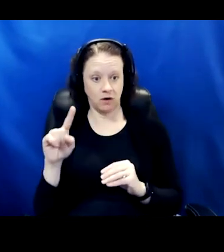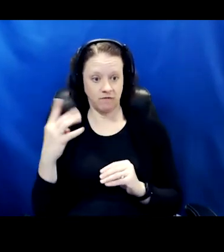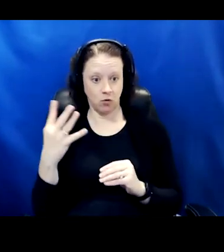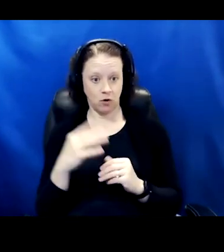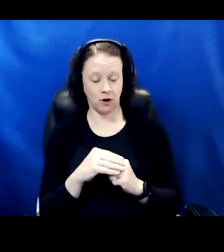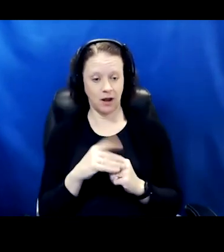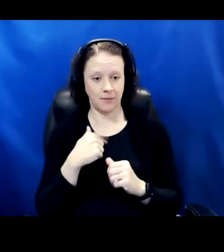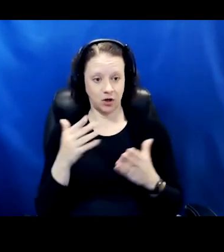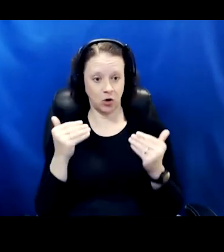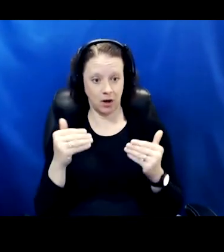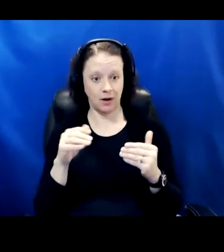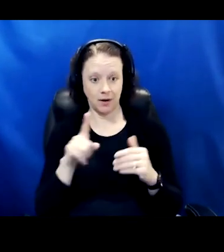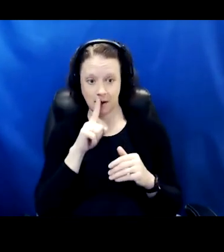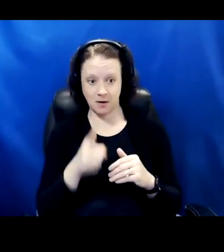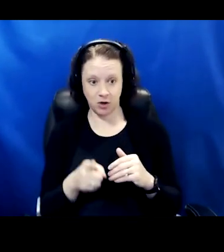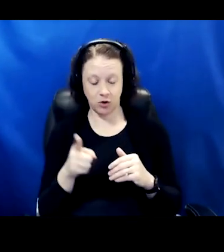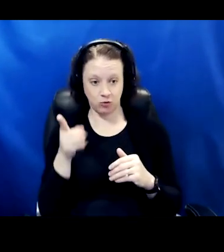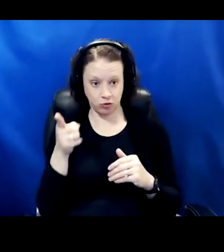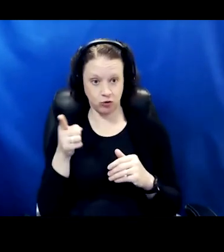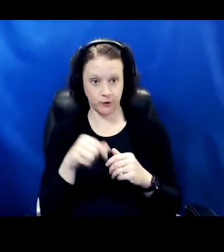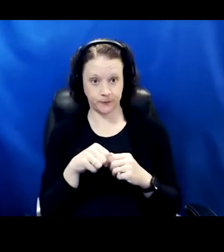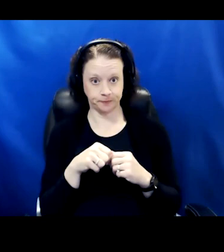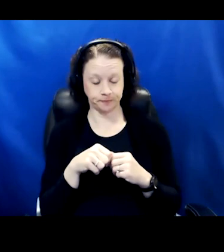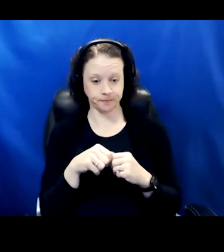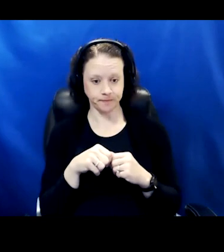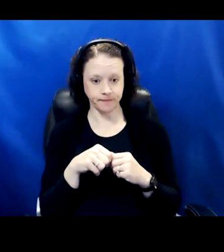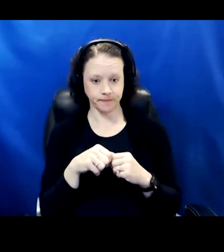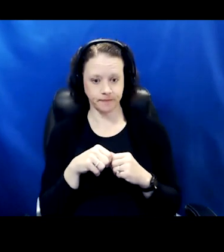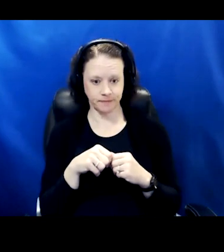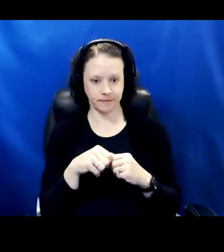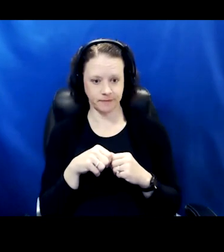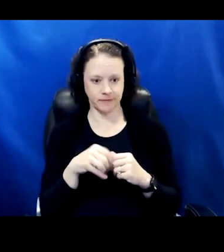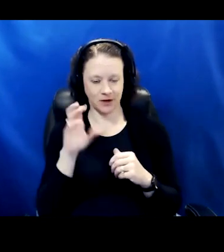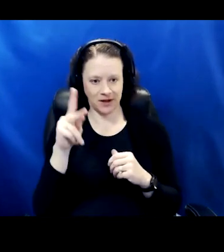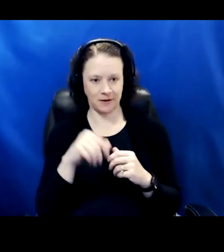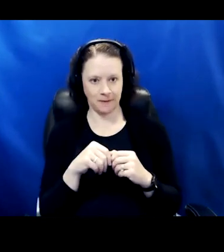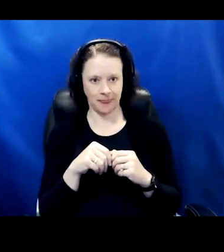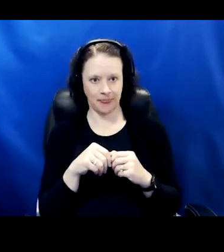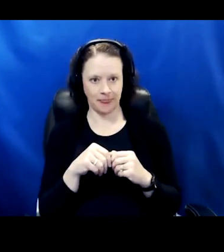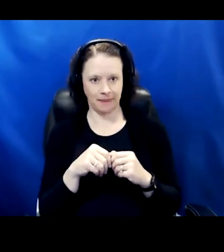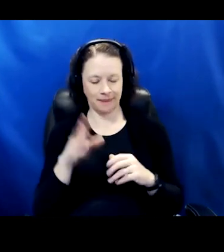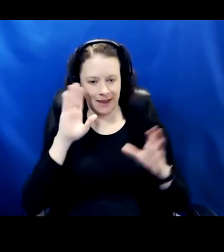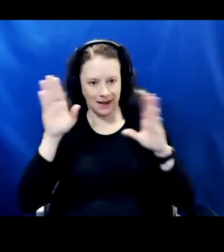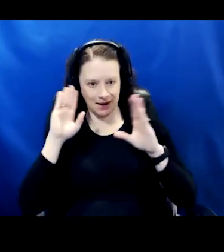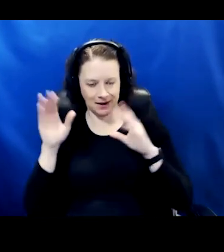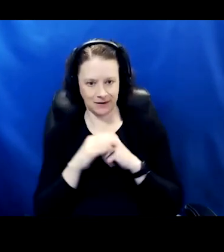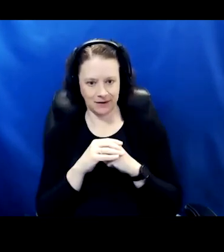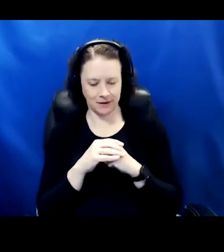I'm going to go ahead and unmute you, you can, yeah, go ahead. [Caller] Yeah, hi, I'd like to know